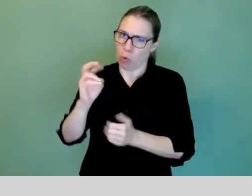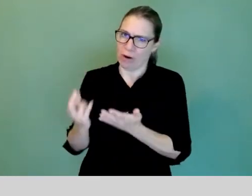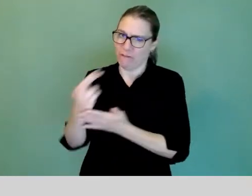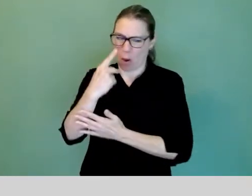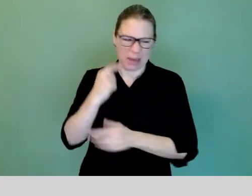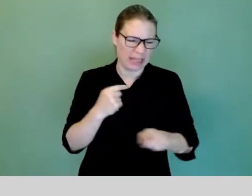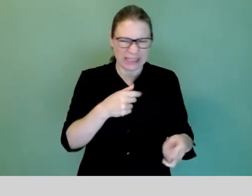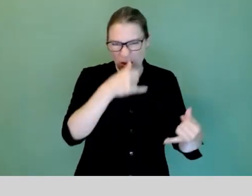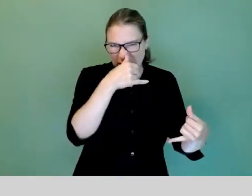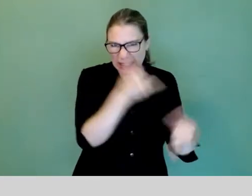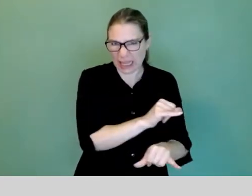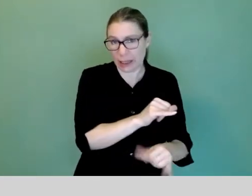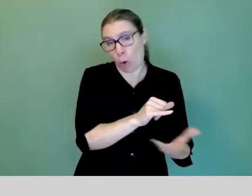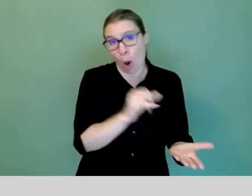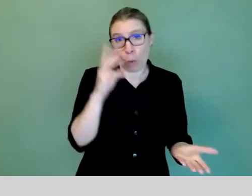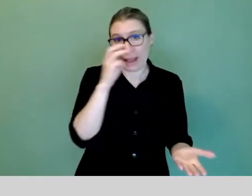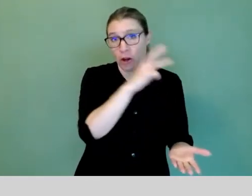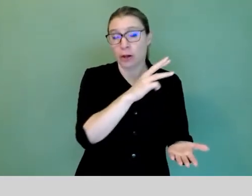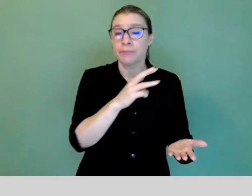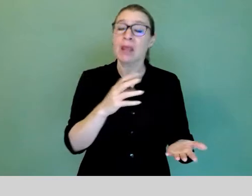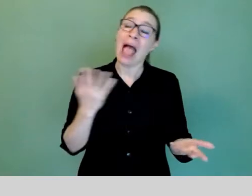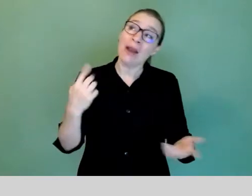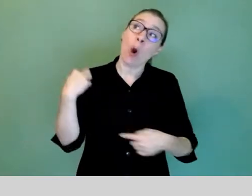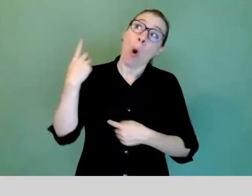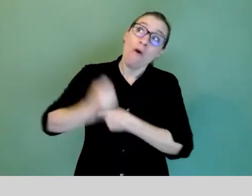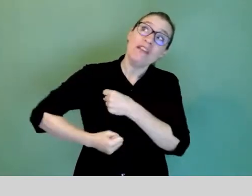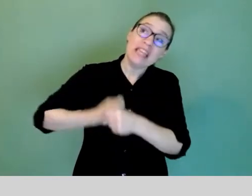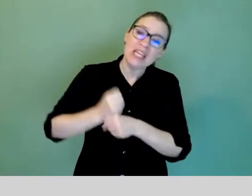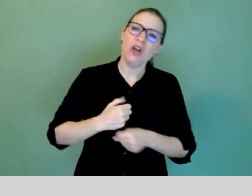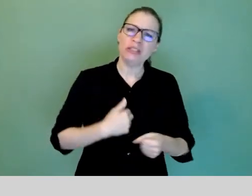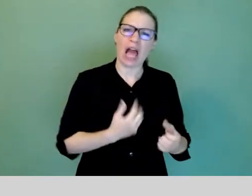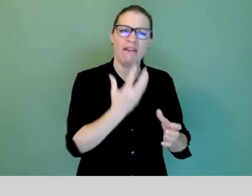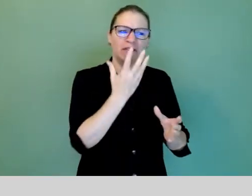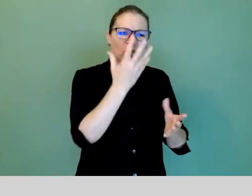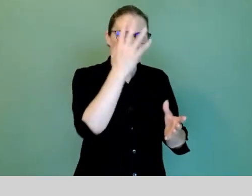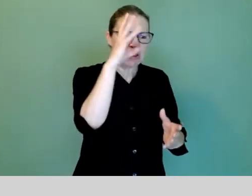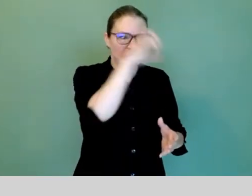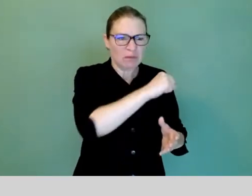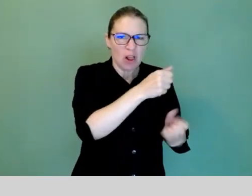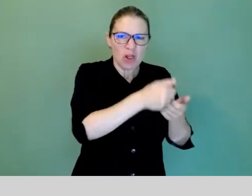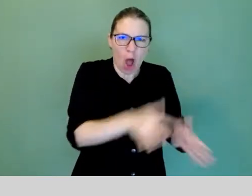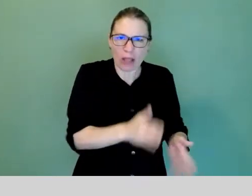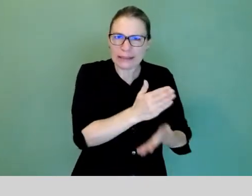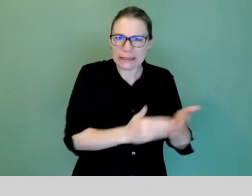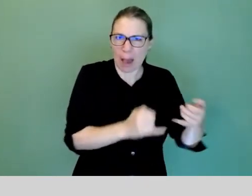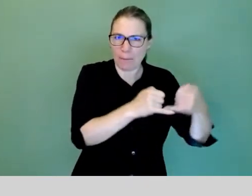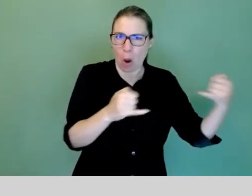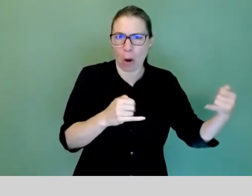I've lost some of this code over the years, which makes me sad. These days, I store some of it in a GitHub project